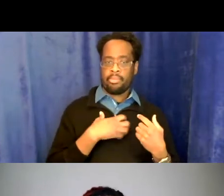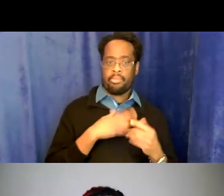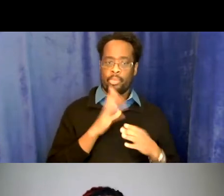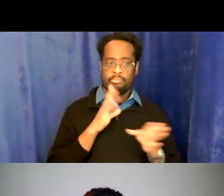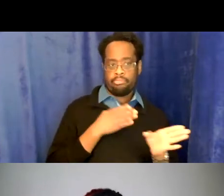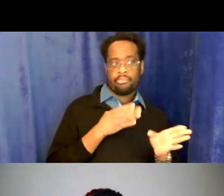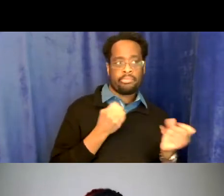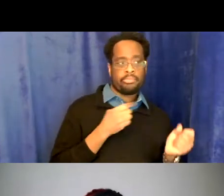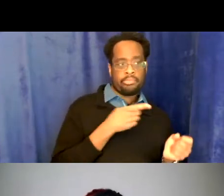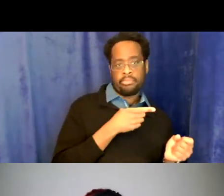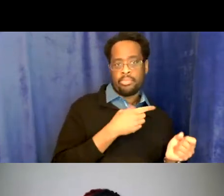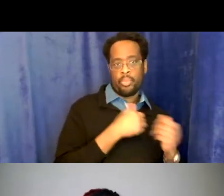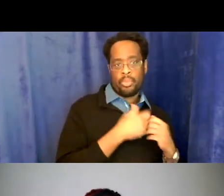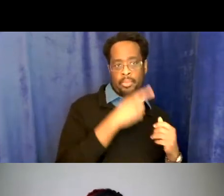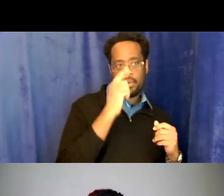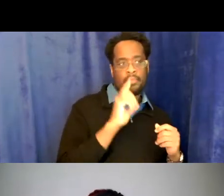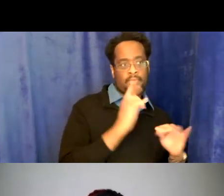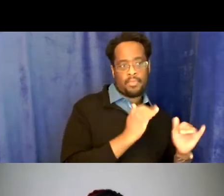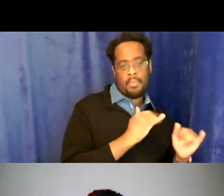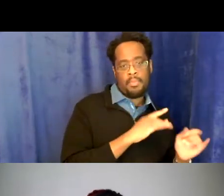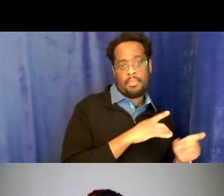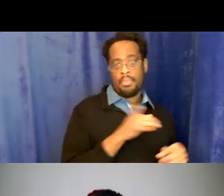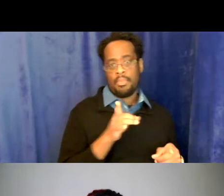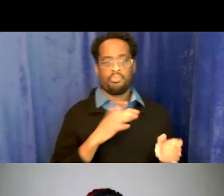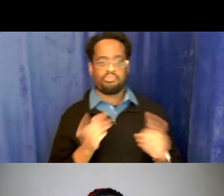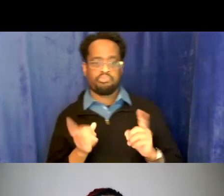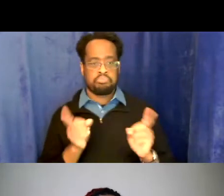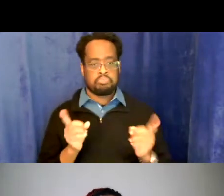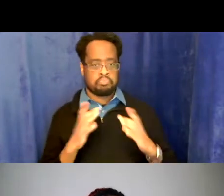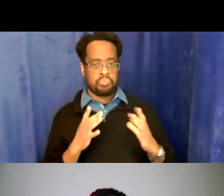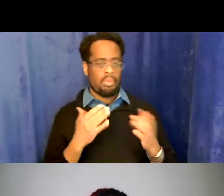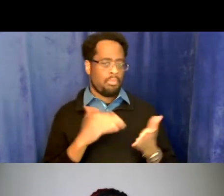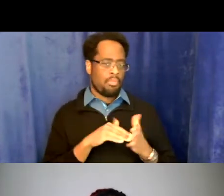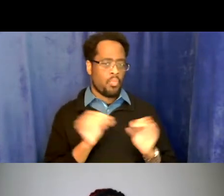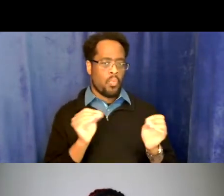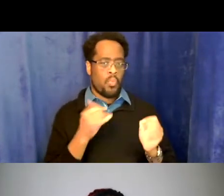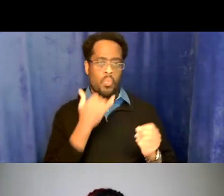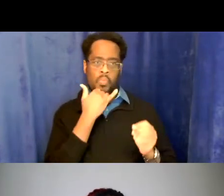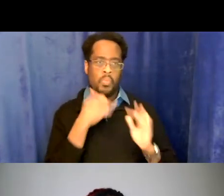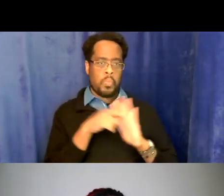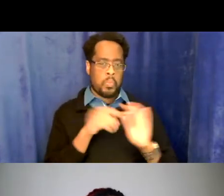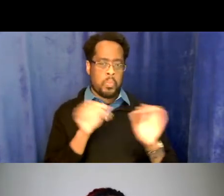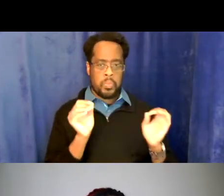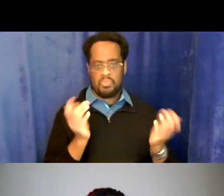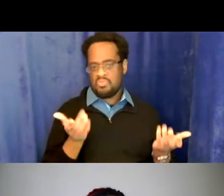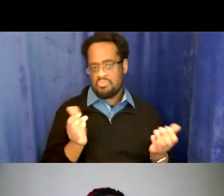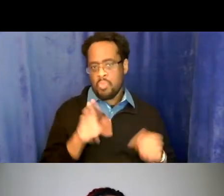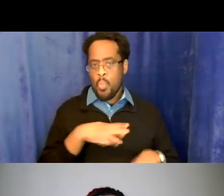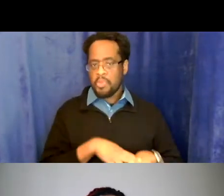The younger generations they may have those who they feel comfortable and similar with and not